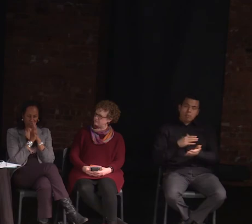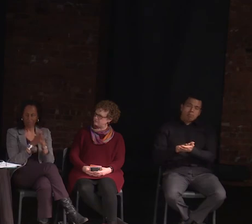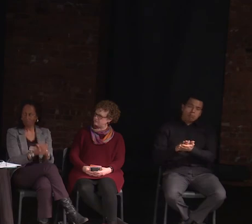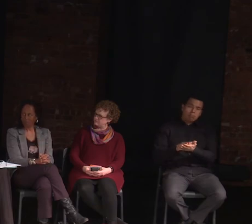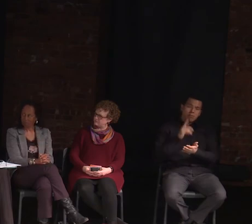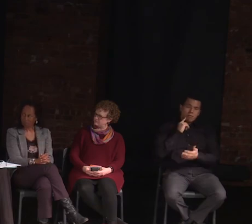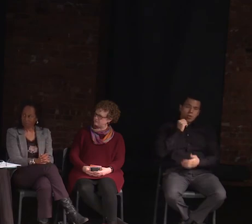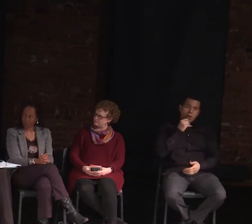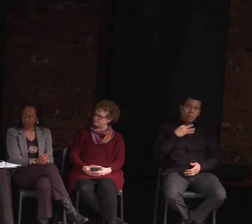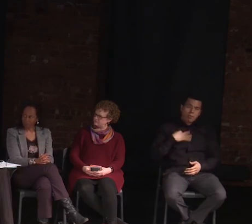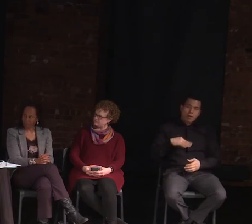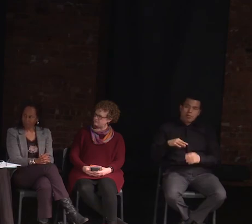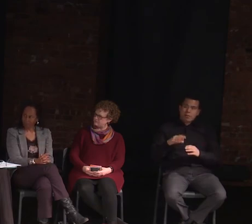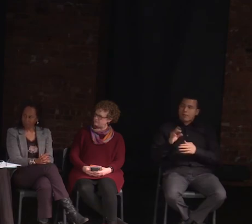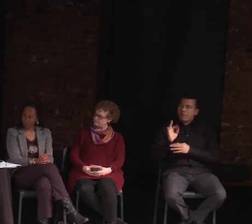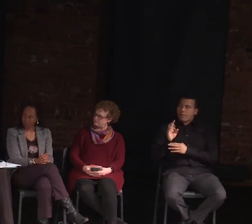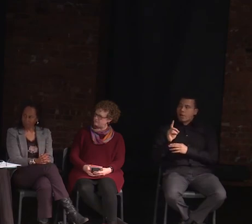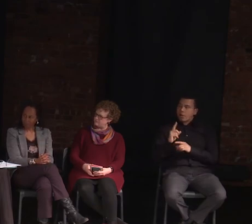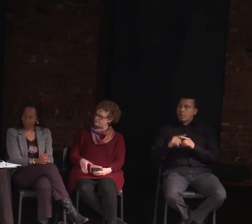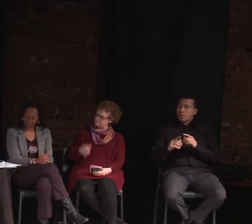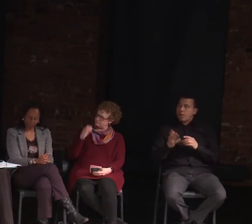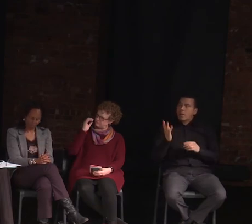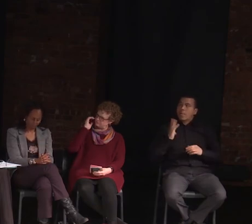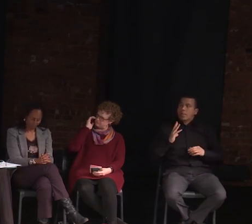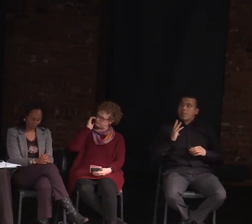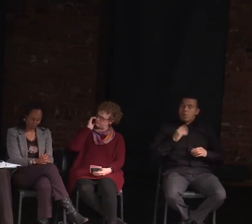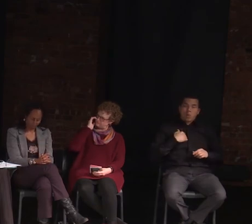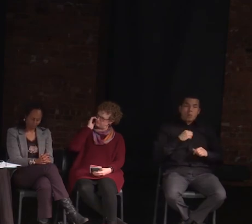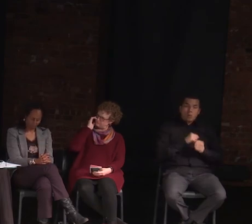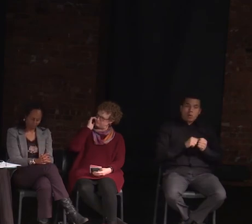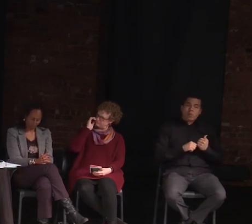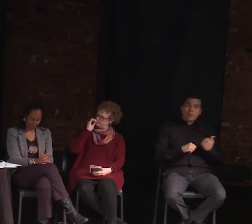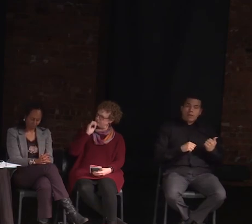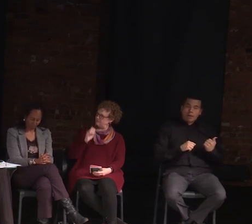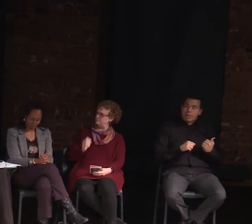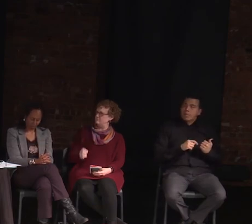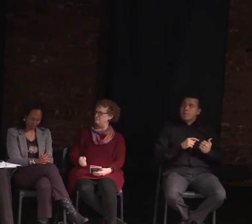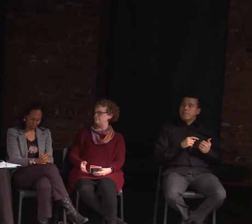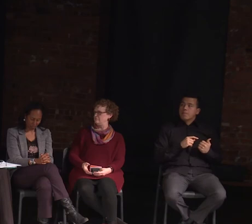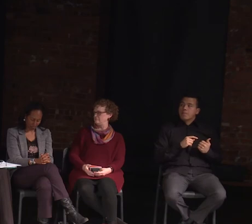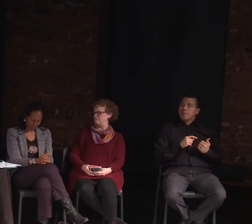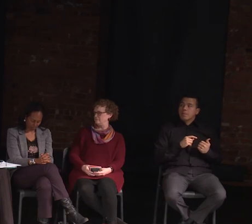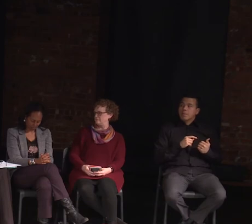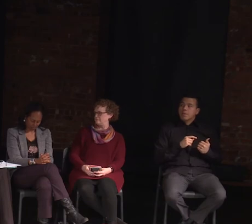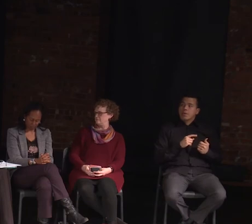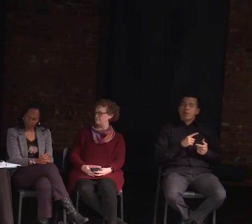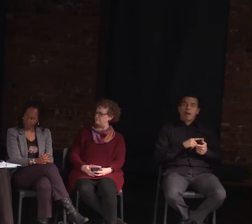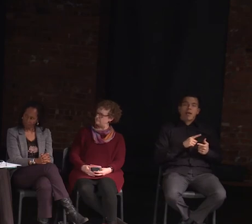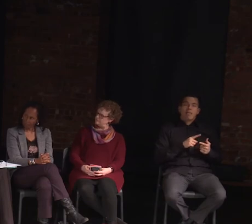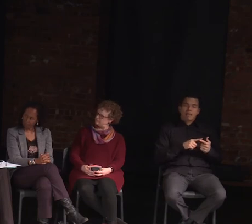When I was at the Queens Museum, we did work with non-profit finance. I just took a deep dive into understanding our finances.